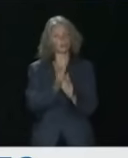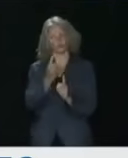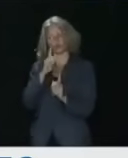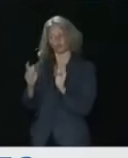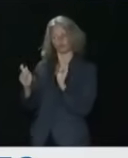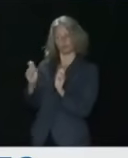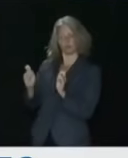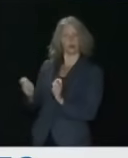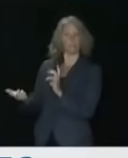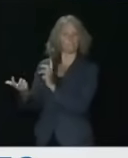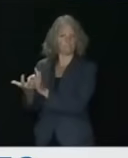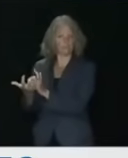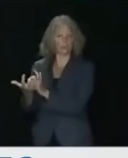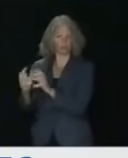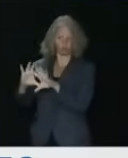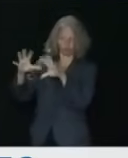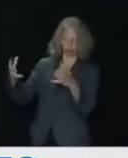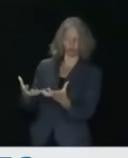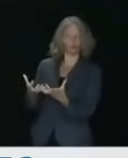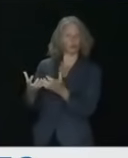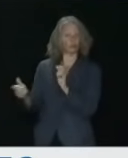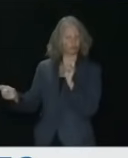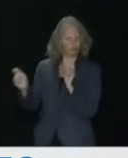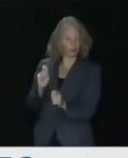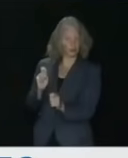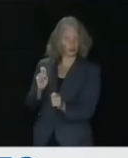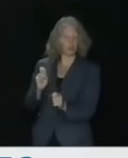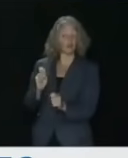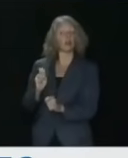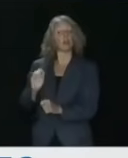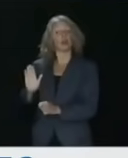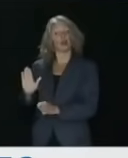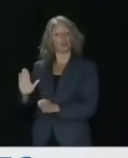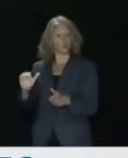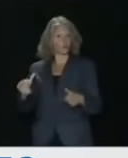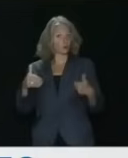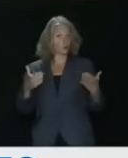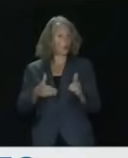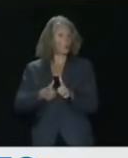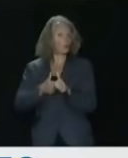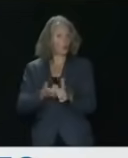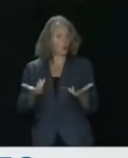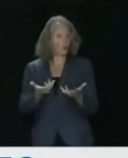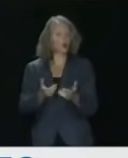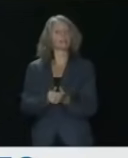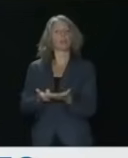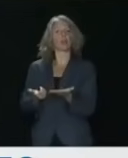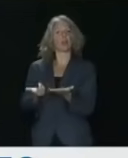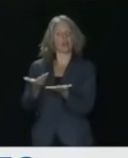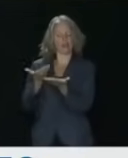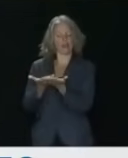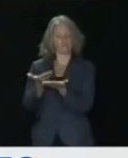AT PACE WITH THE EVER-CHANGING CIRCUMSTANCES DURING THE PANDEMIC.